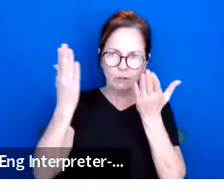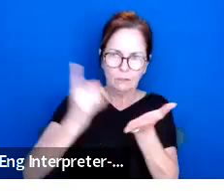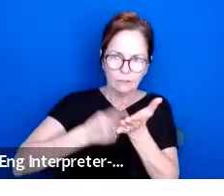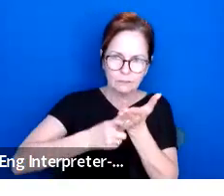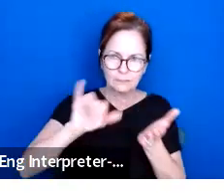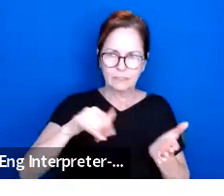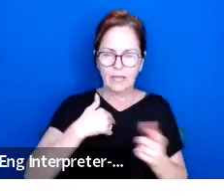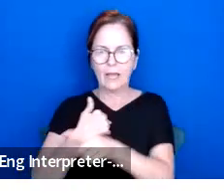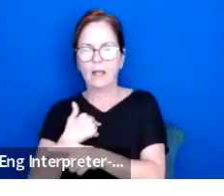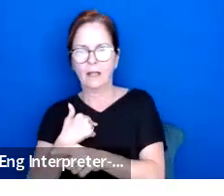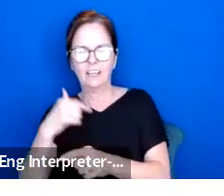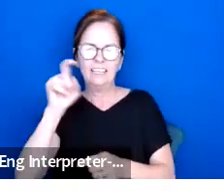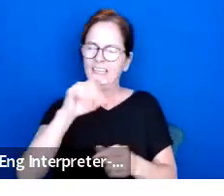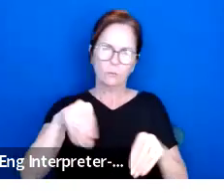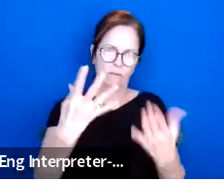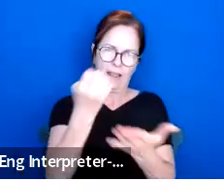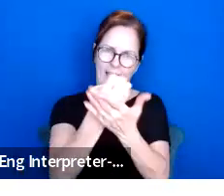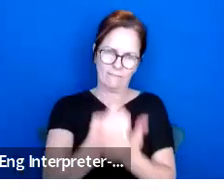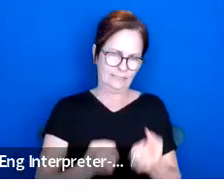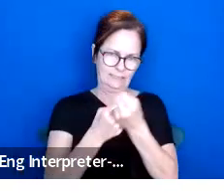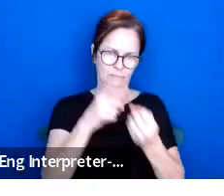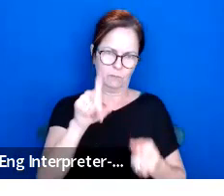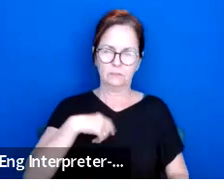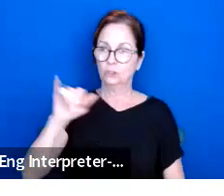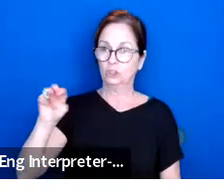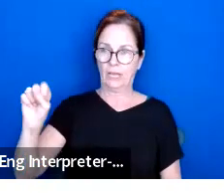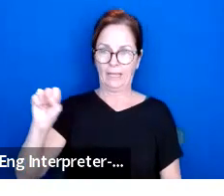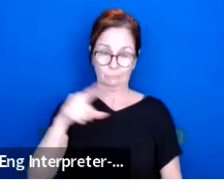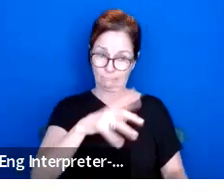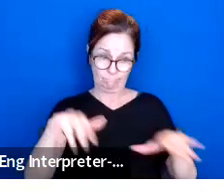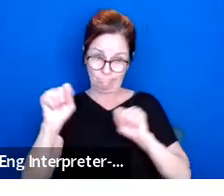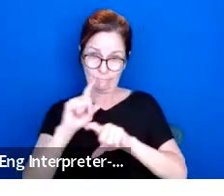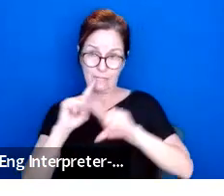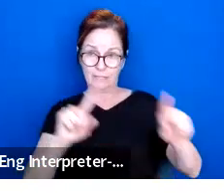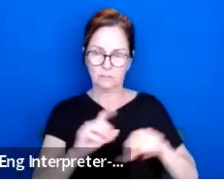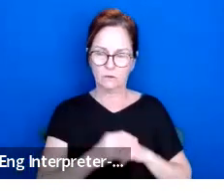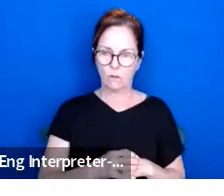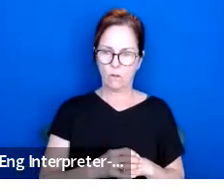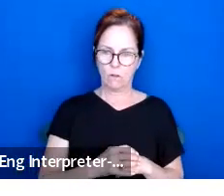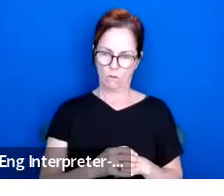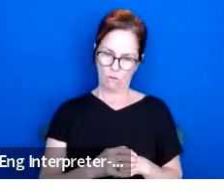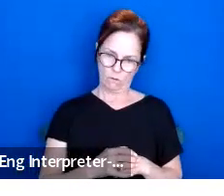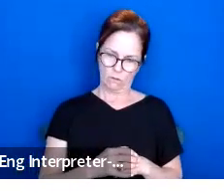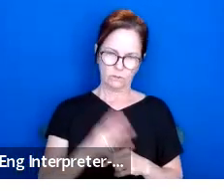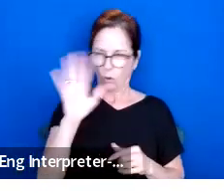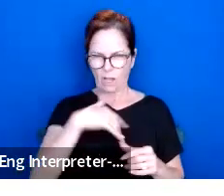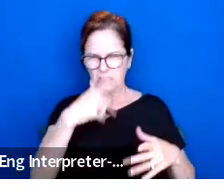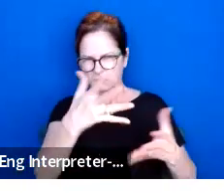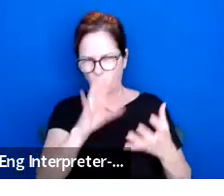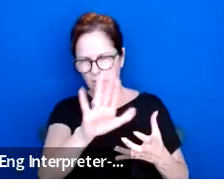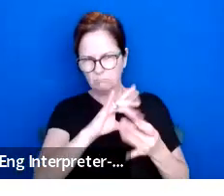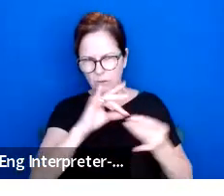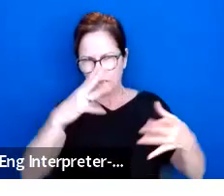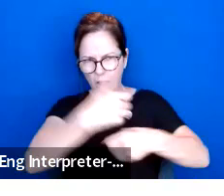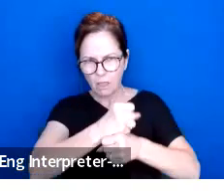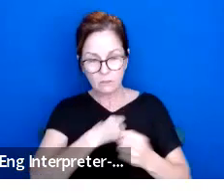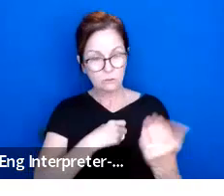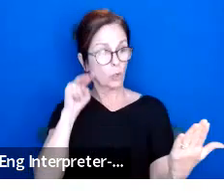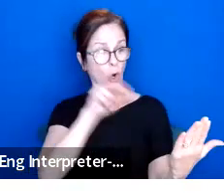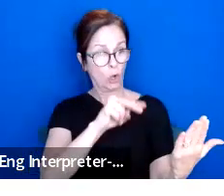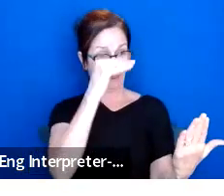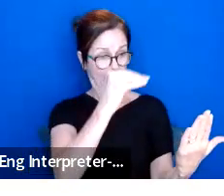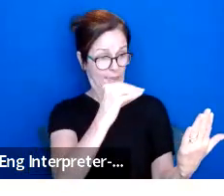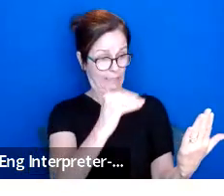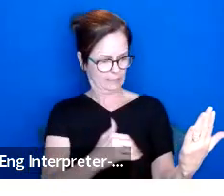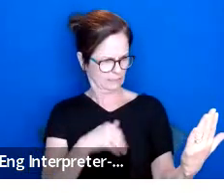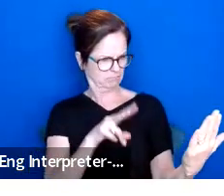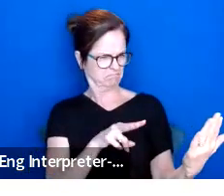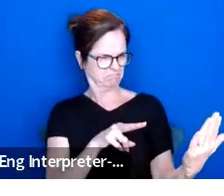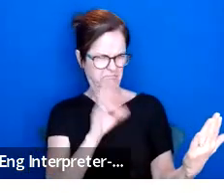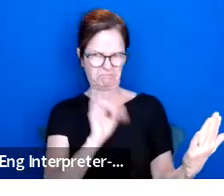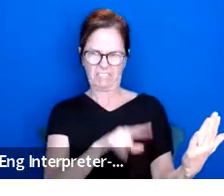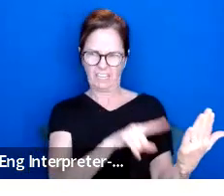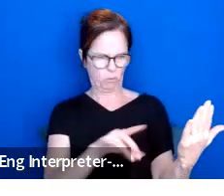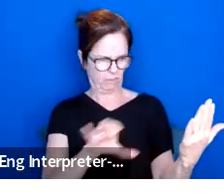Yeah, so so I guess what you're saying is you'd see a list and you'd and you would think on your mind that those tasks would not equate to that number of hours.